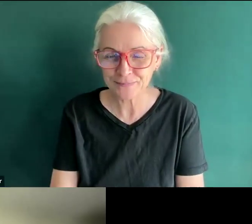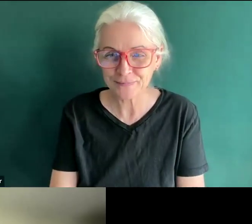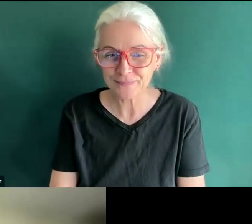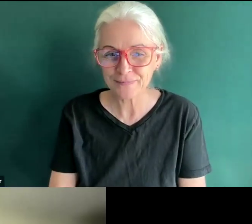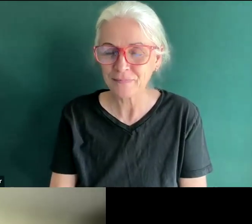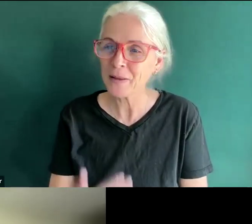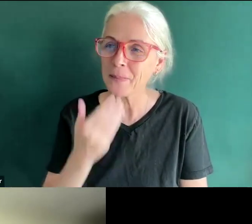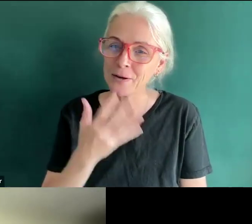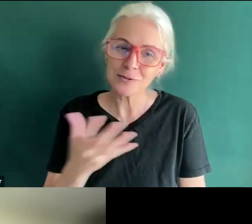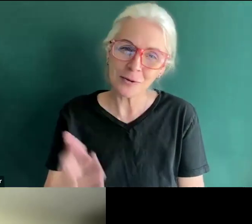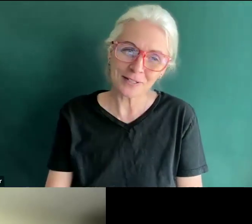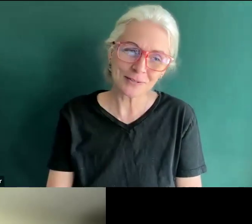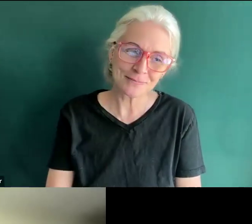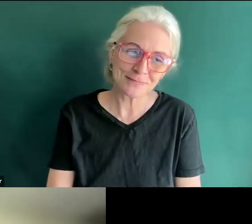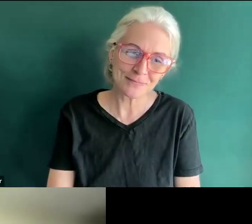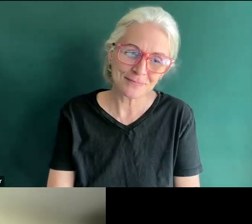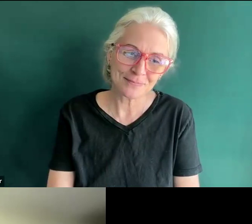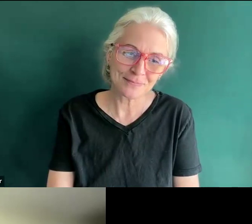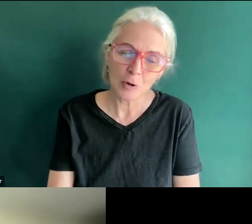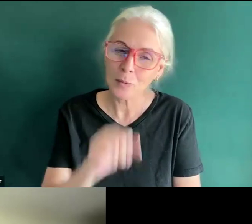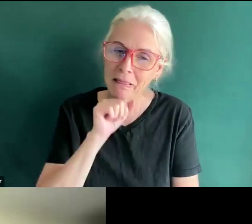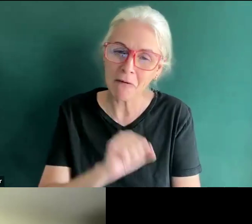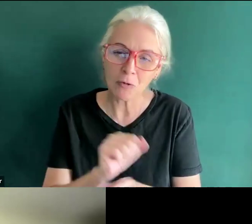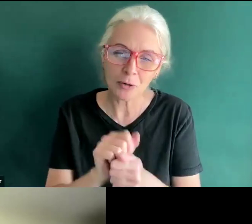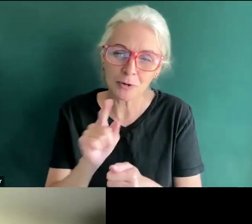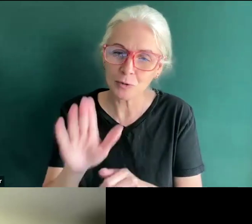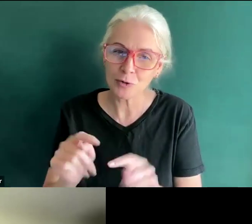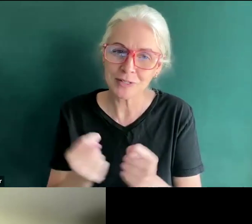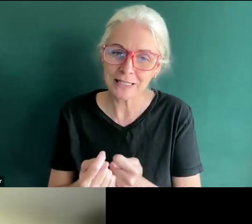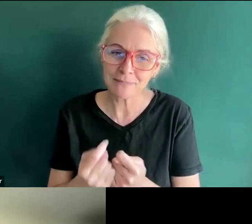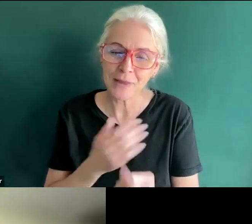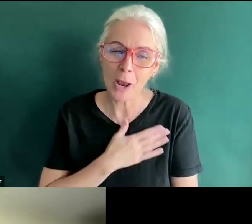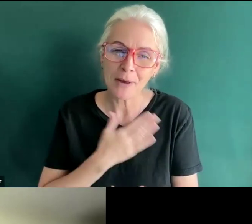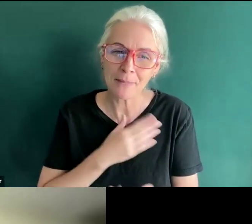Thanks so much, Rebecca. We love working with you and your team, so I'm glad this project happened,